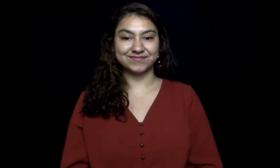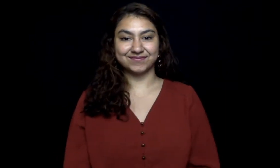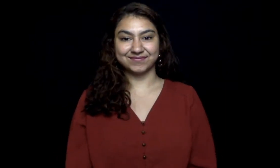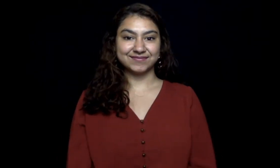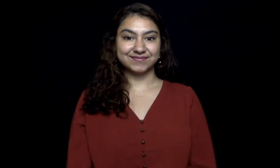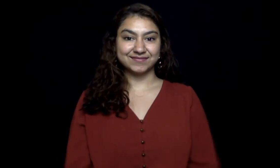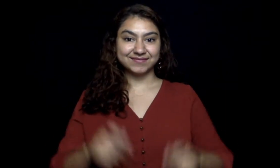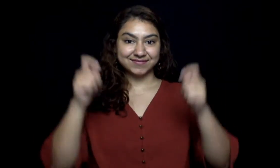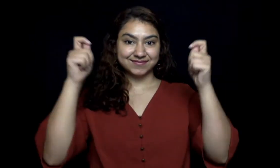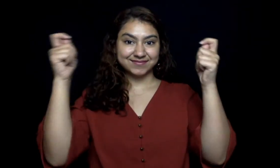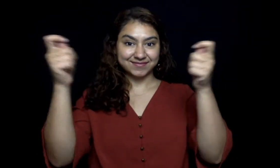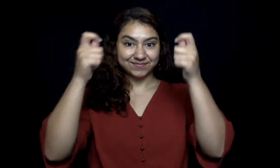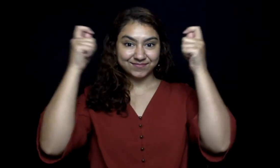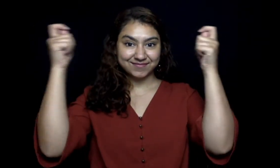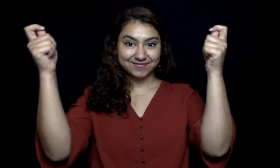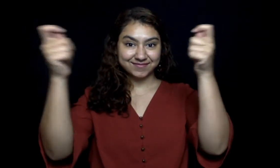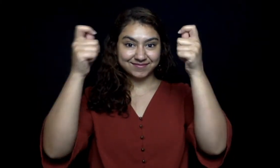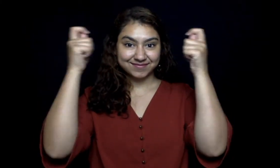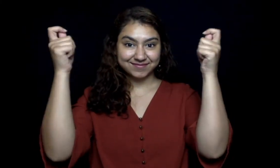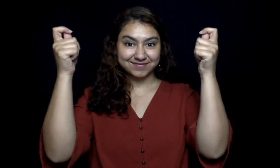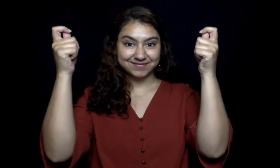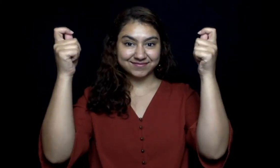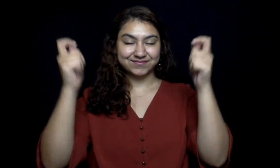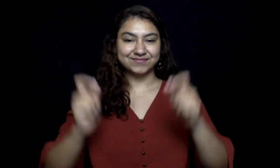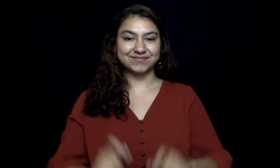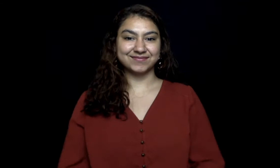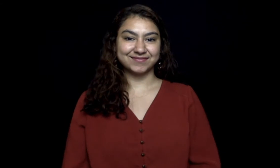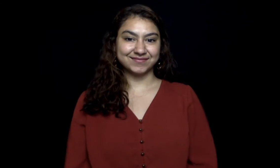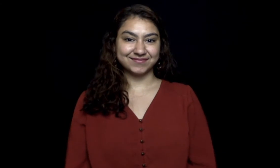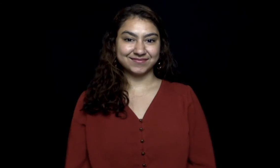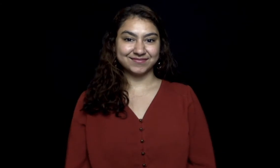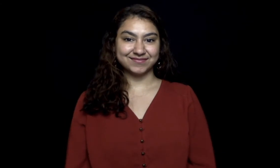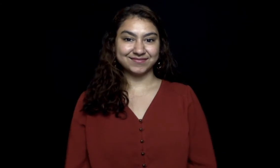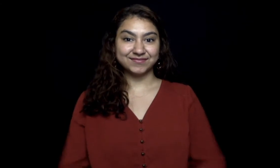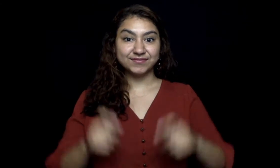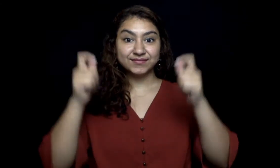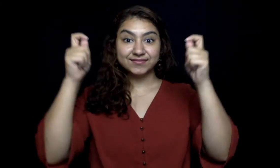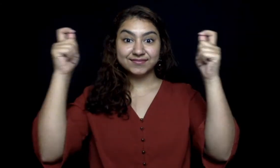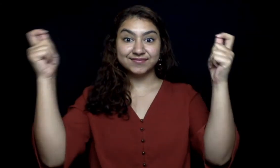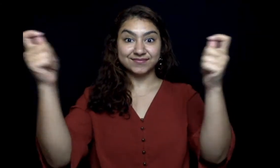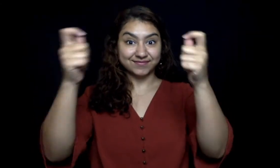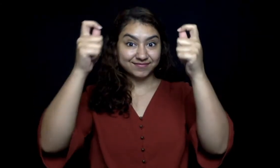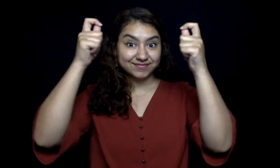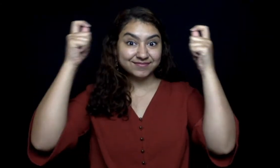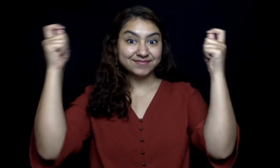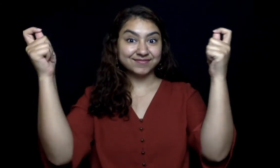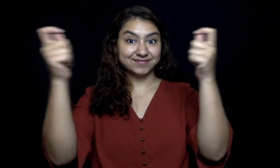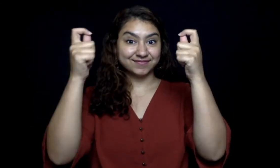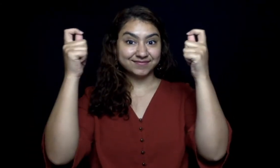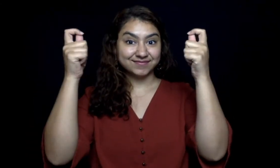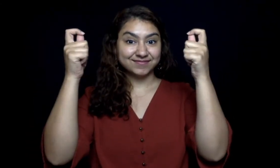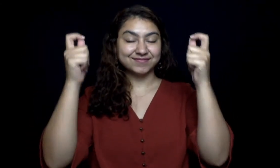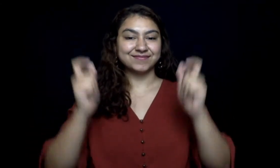Celebrate